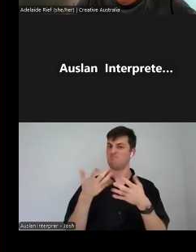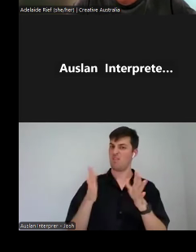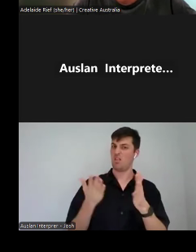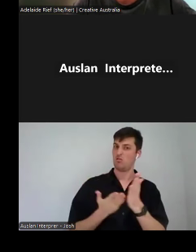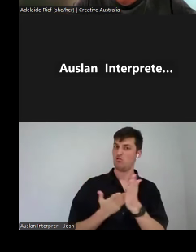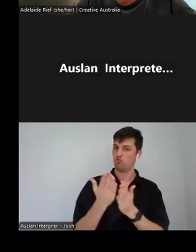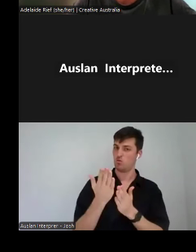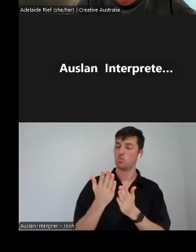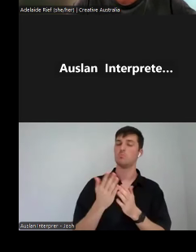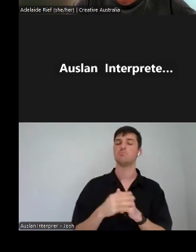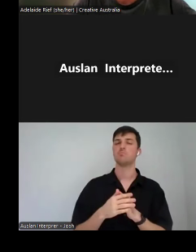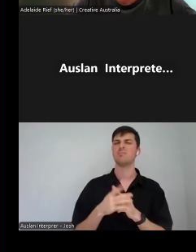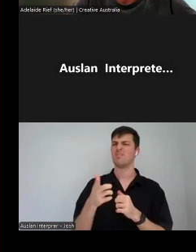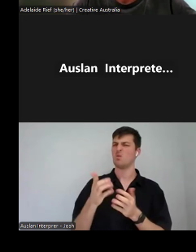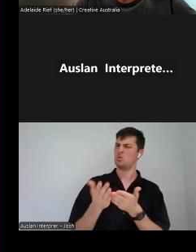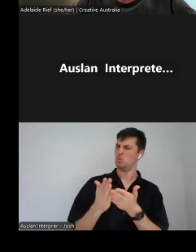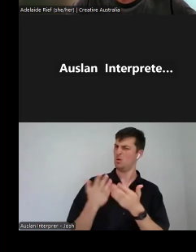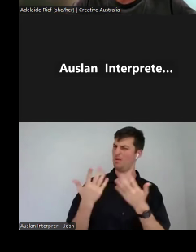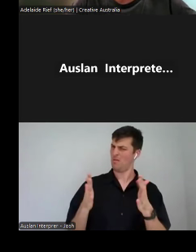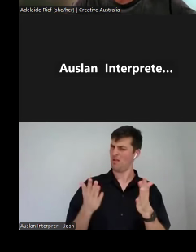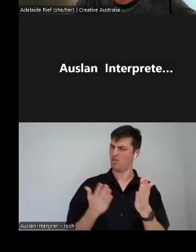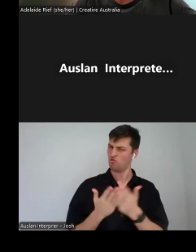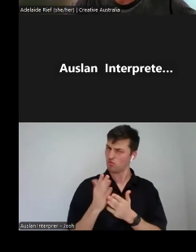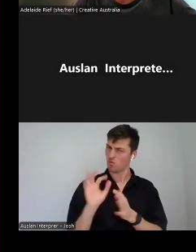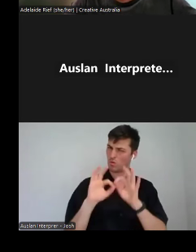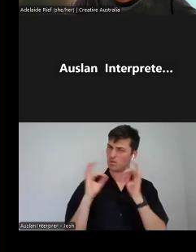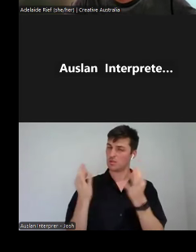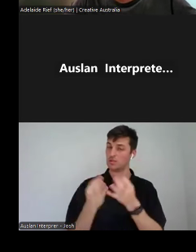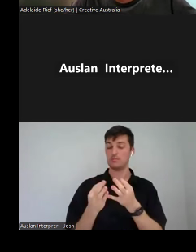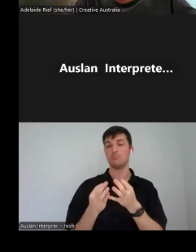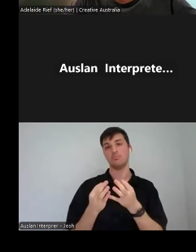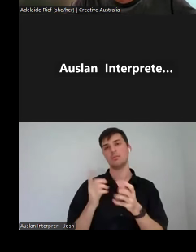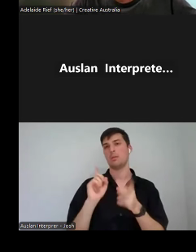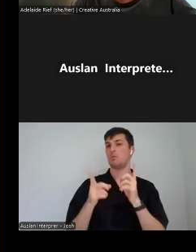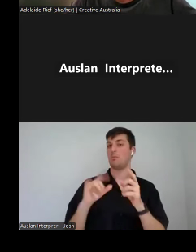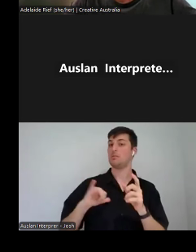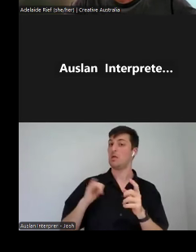not sure if that is you, and particularly in the case that you've had some staff turnover or maybe